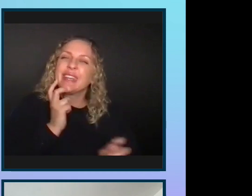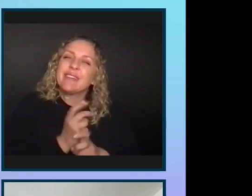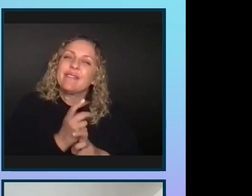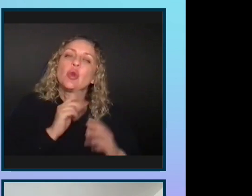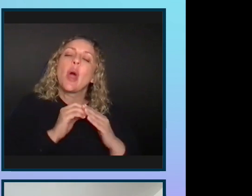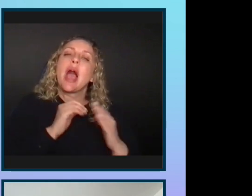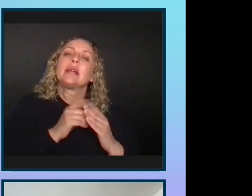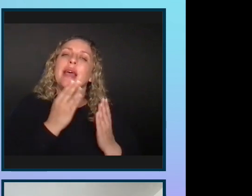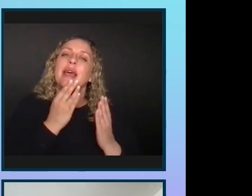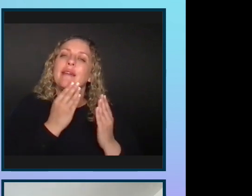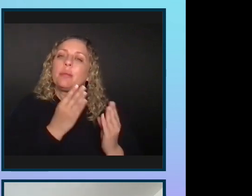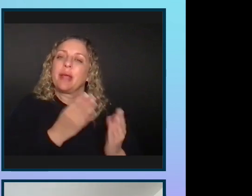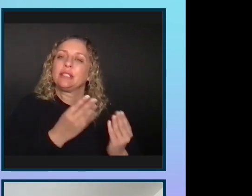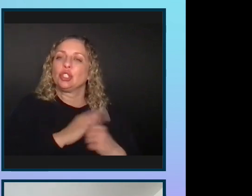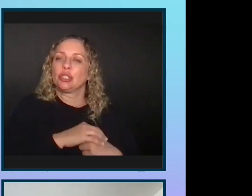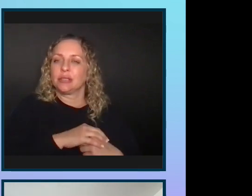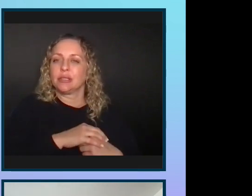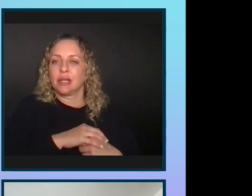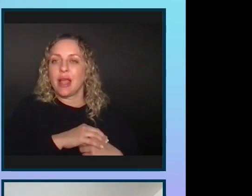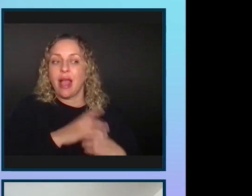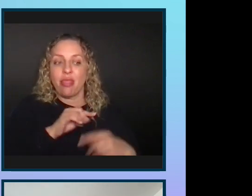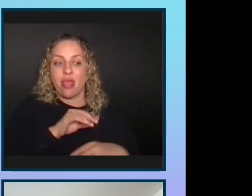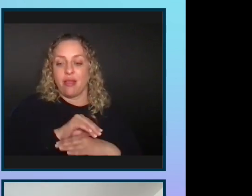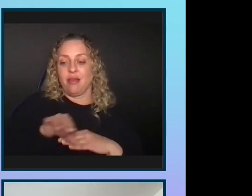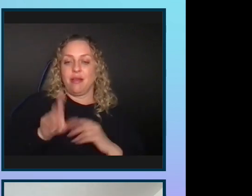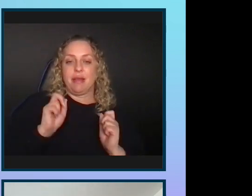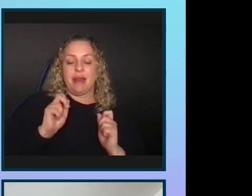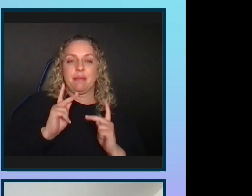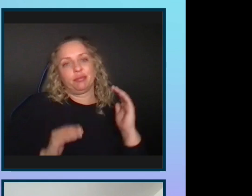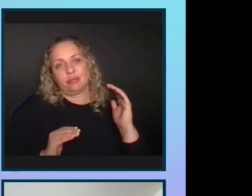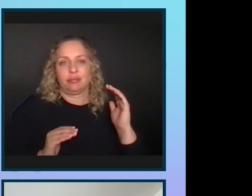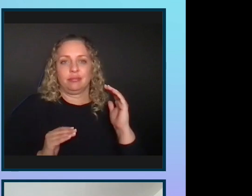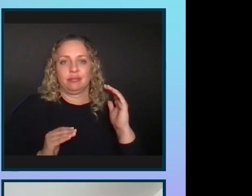which inevitably leads to a large groups of people being left out of getting things like mortgages,